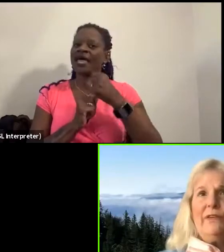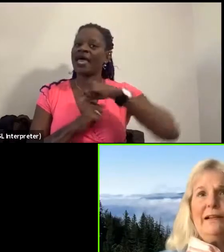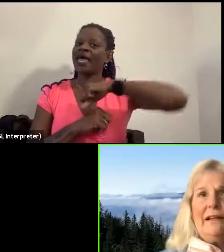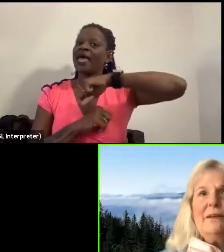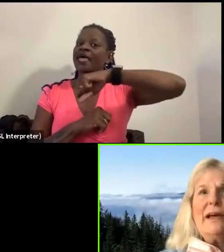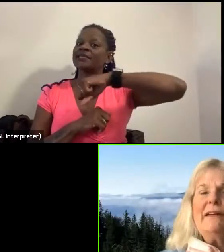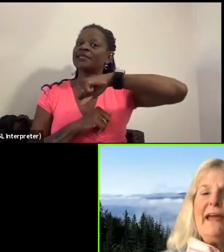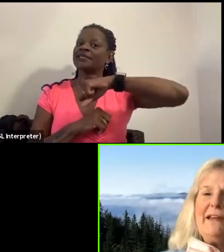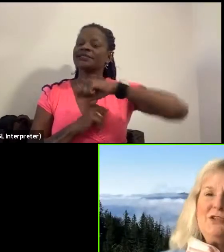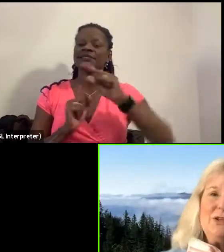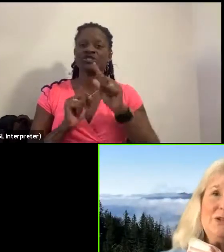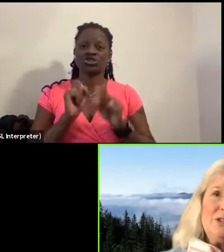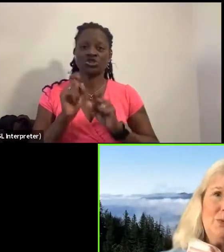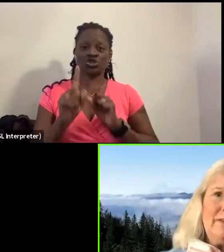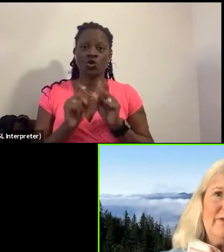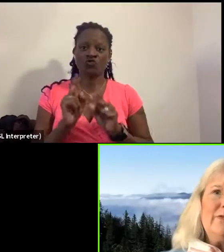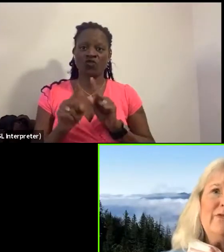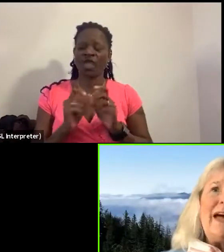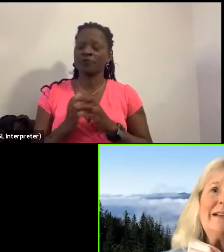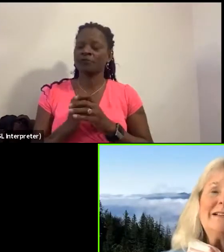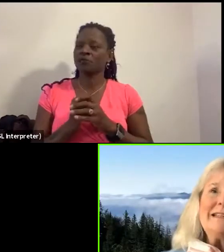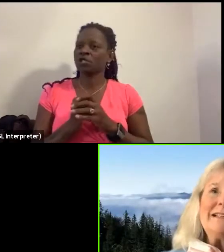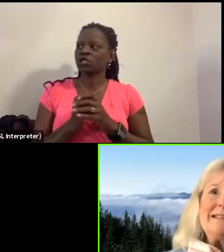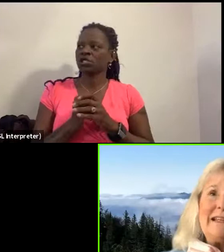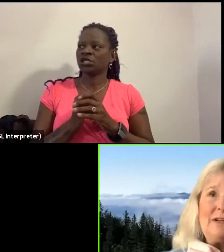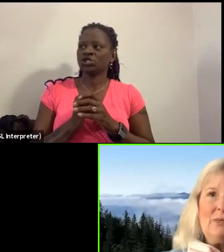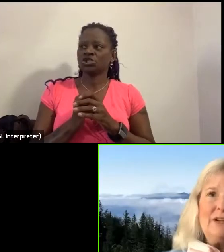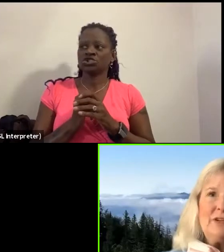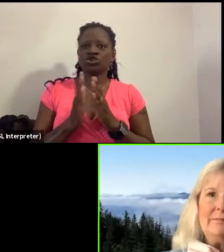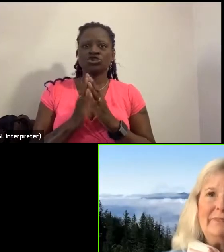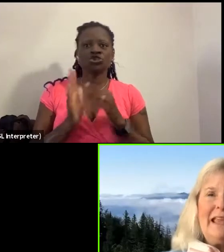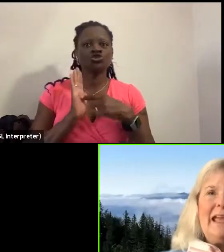revealing about attitudes toward vaccines in our region.